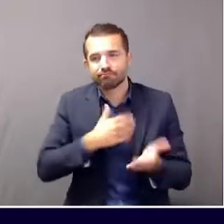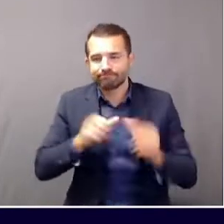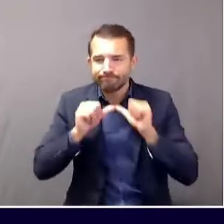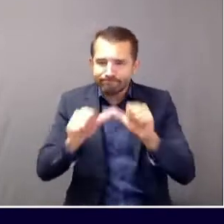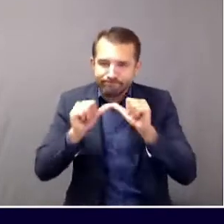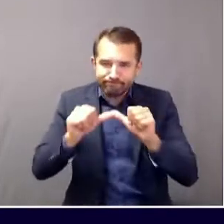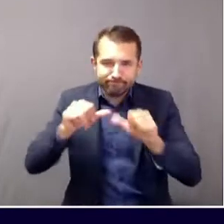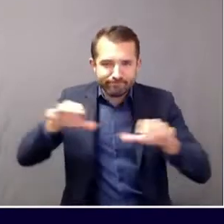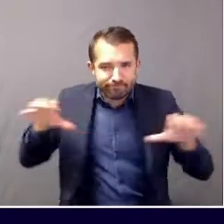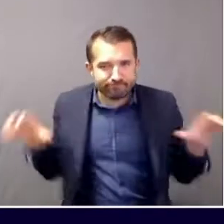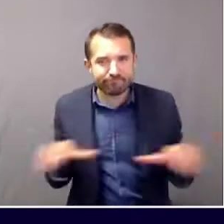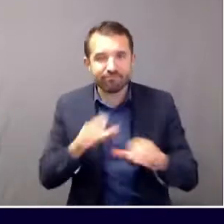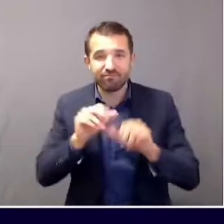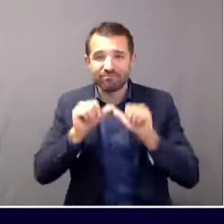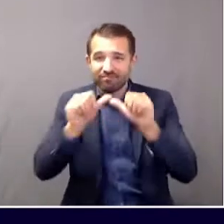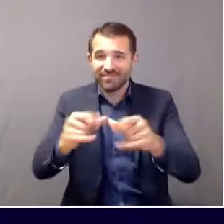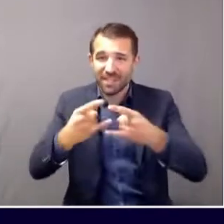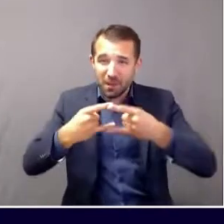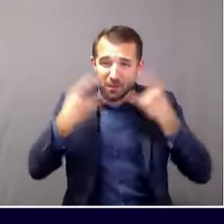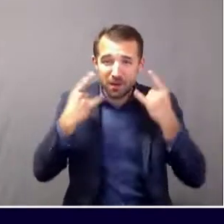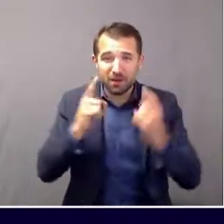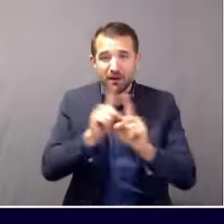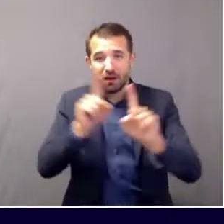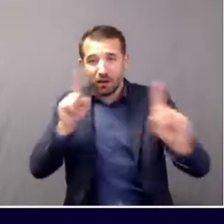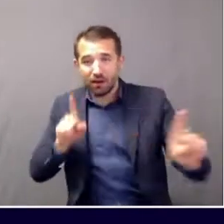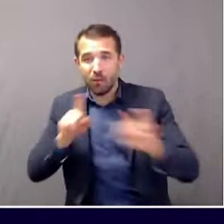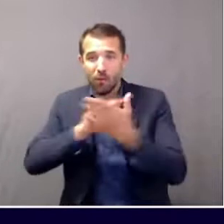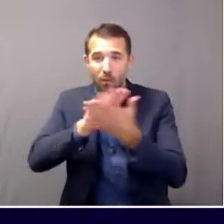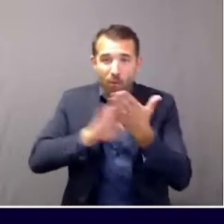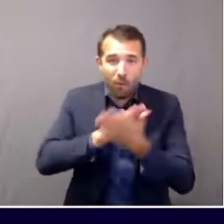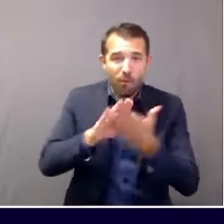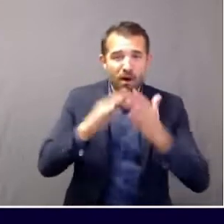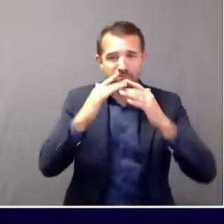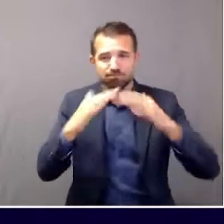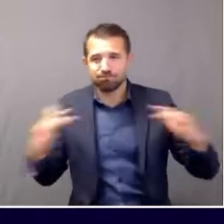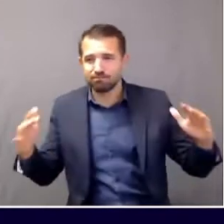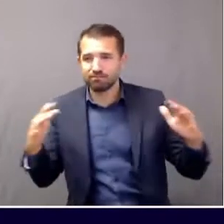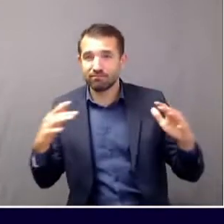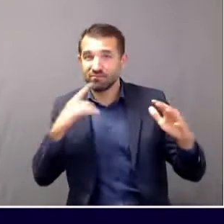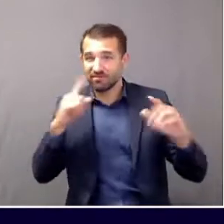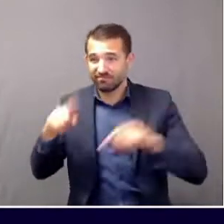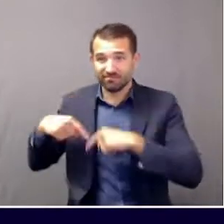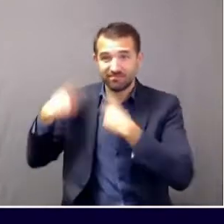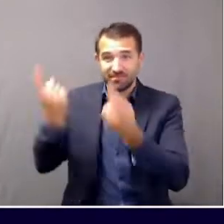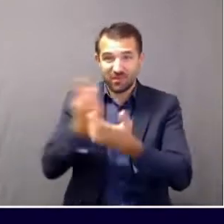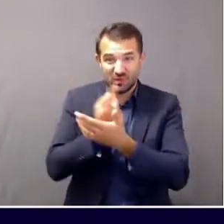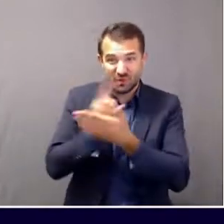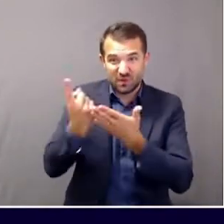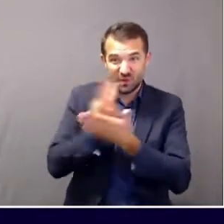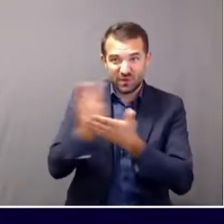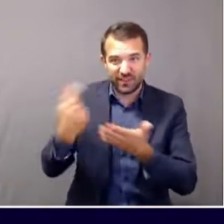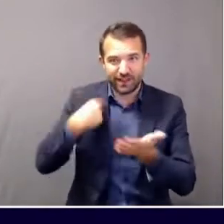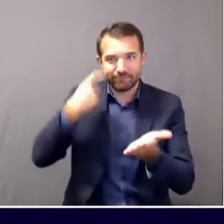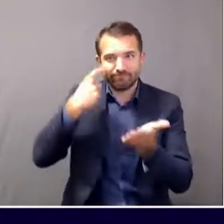nineteen over the past week or